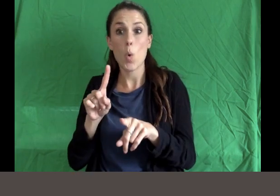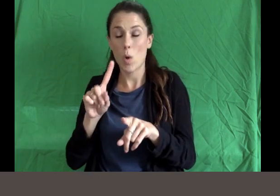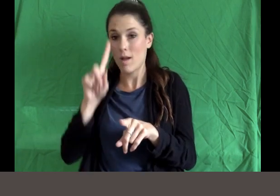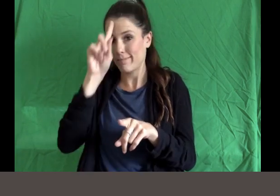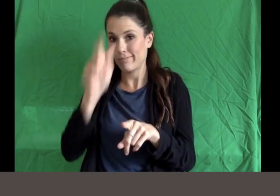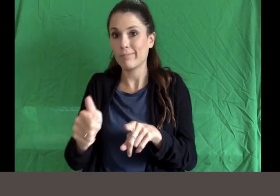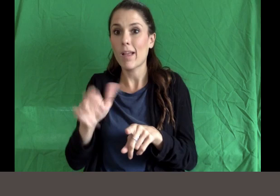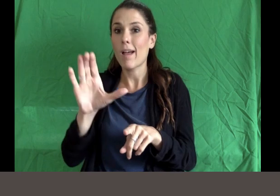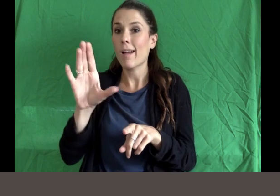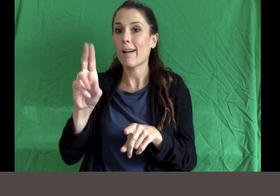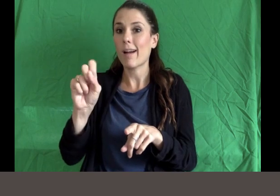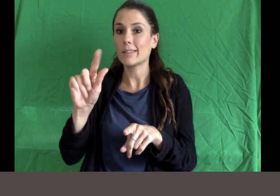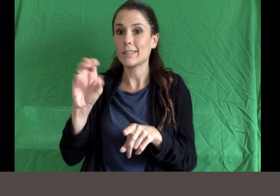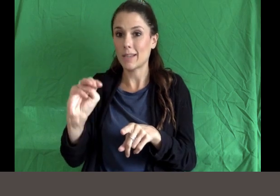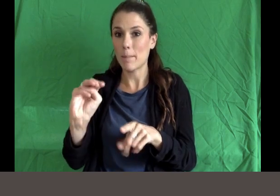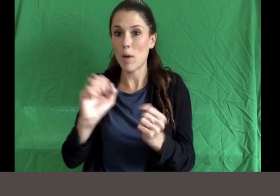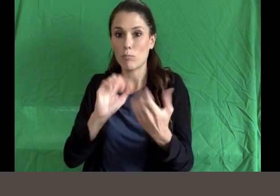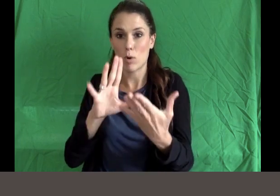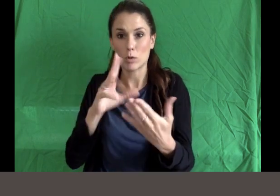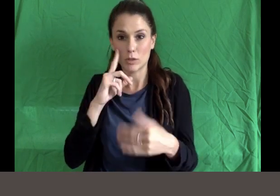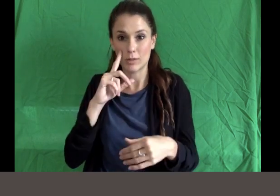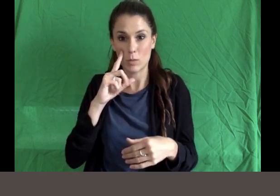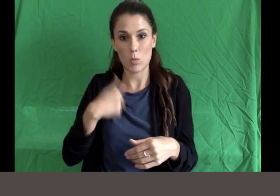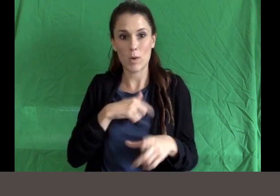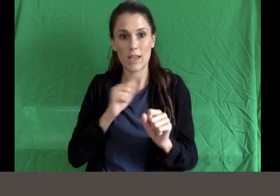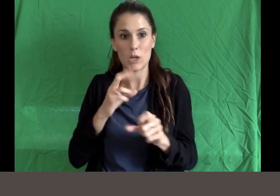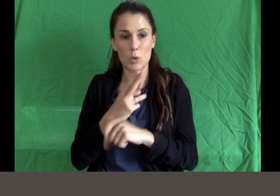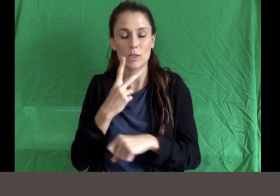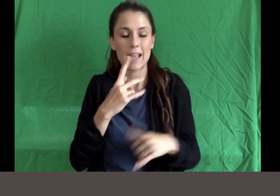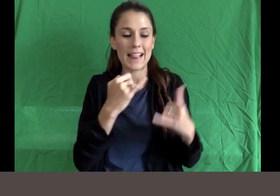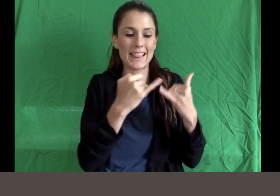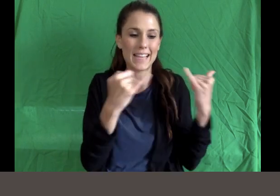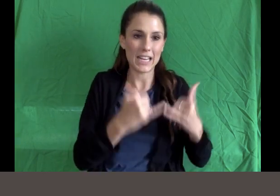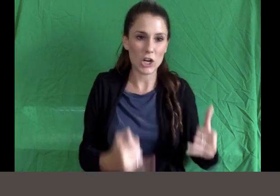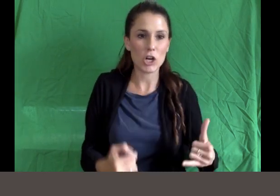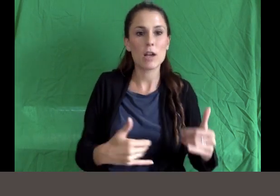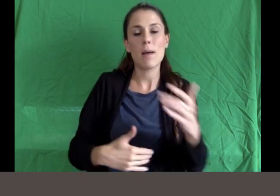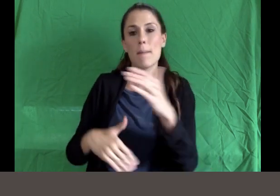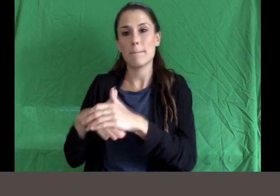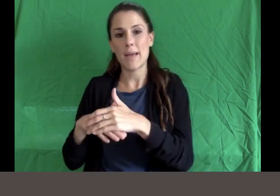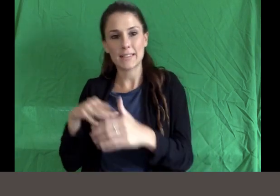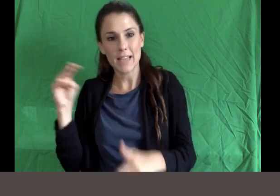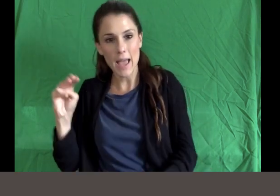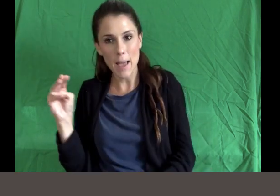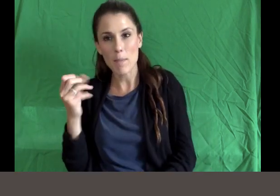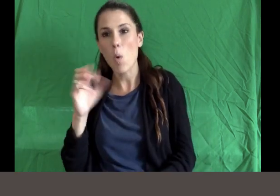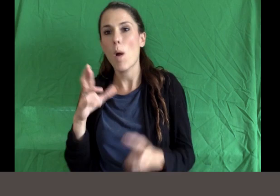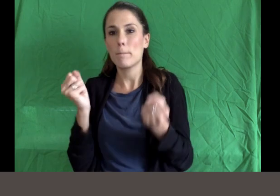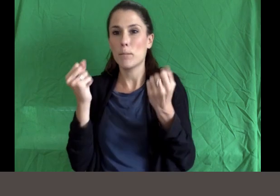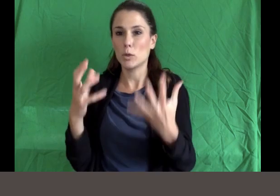are all about the linear locator will actually take my view limits which are negative zero point one